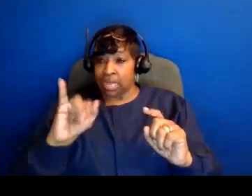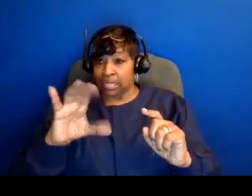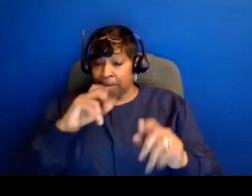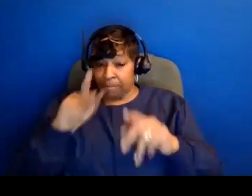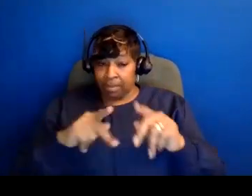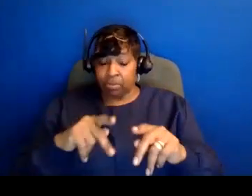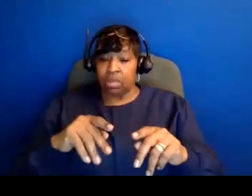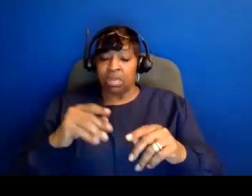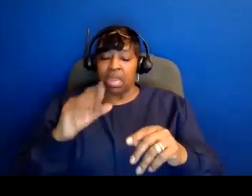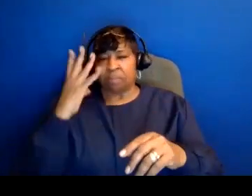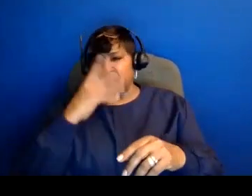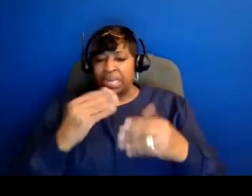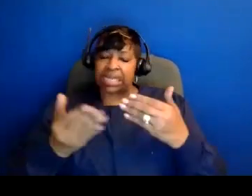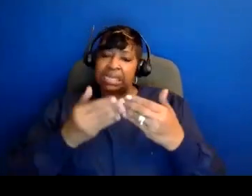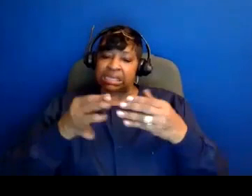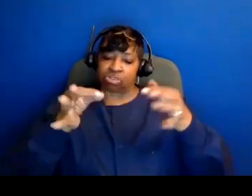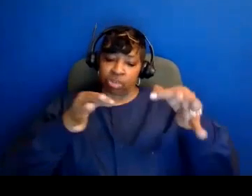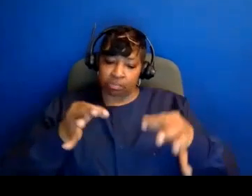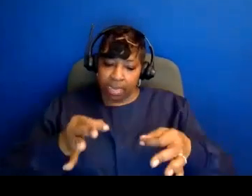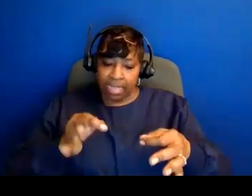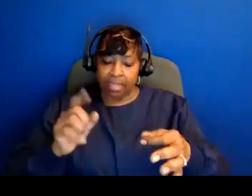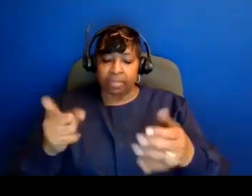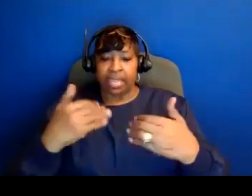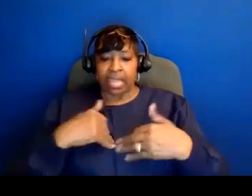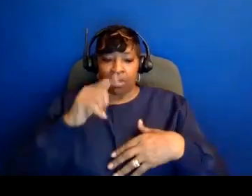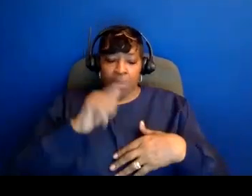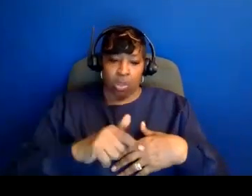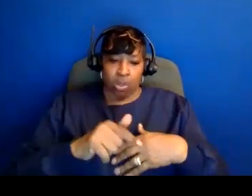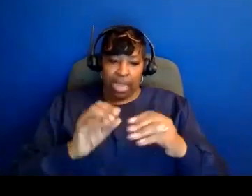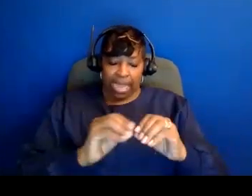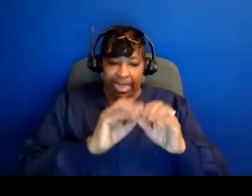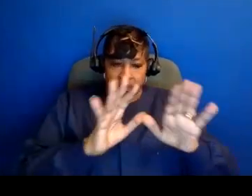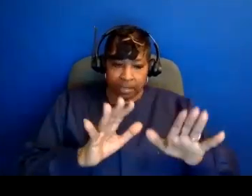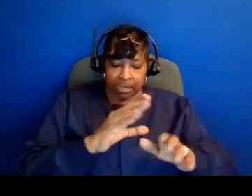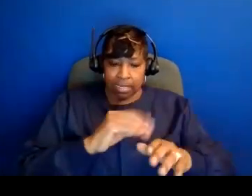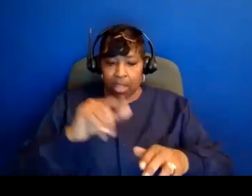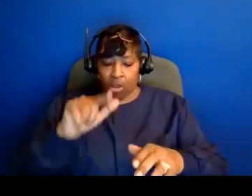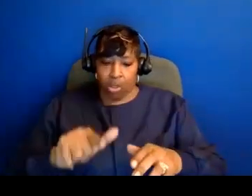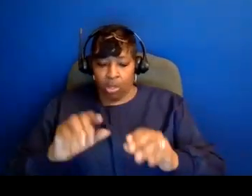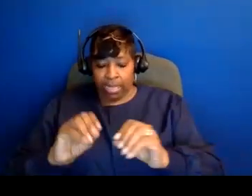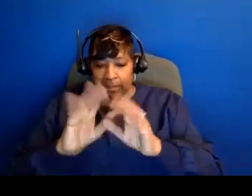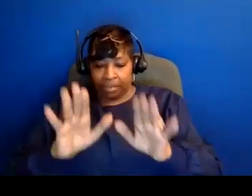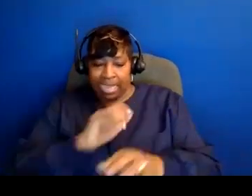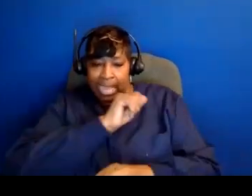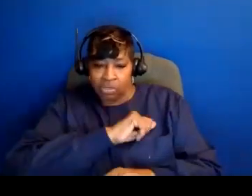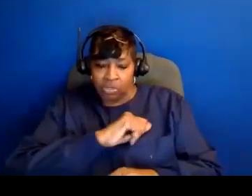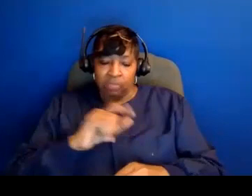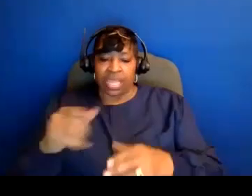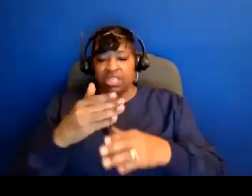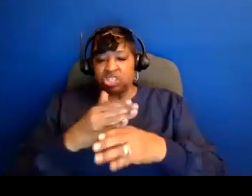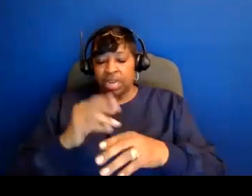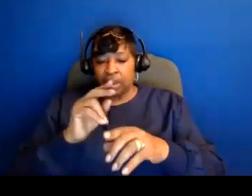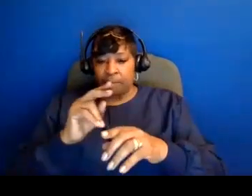lauravanpuymbrouck: I personally think I'm on Irvis averse of Abelis. I work really hard to work on it, but I think this is where I lie.